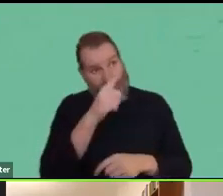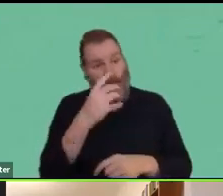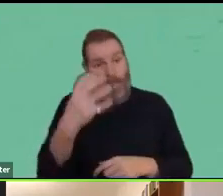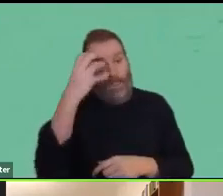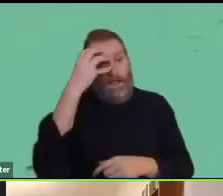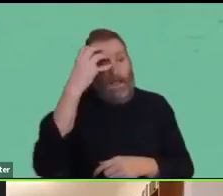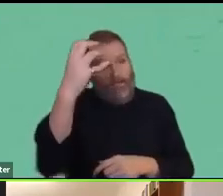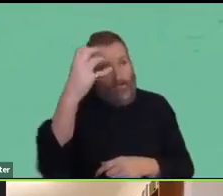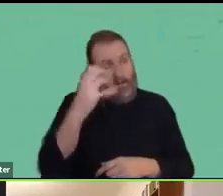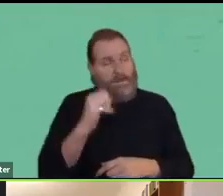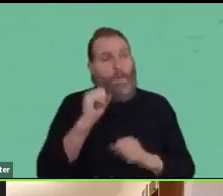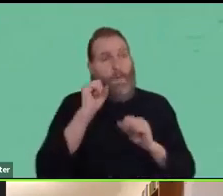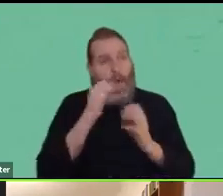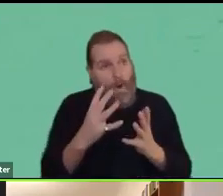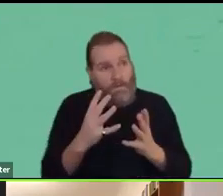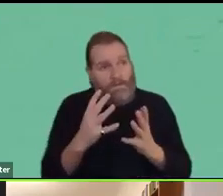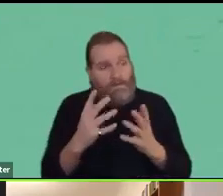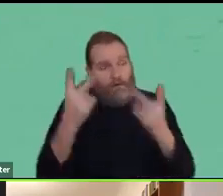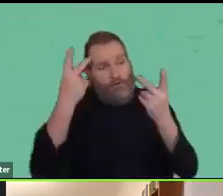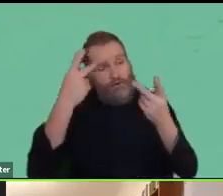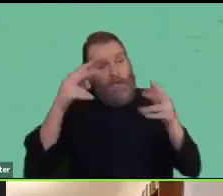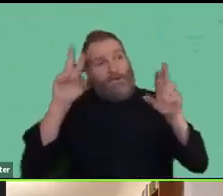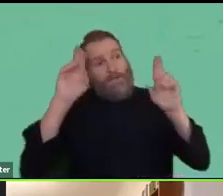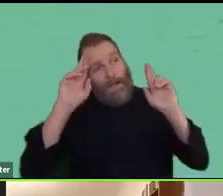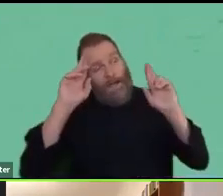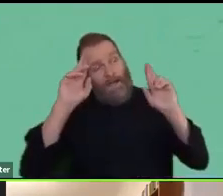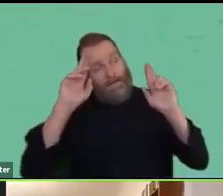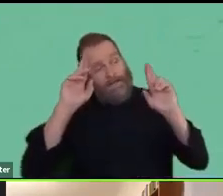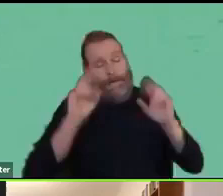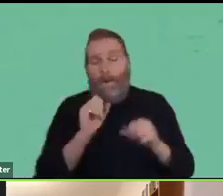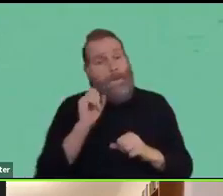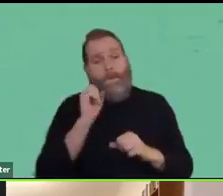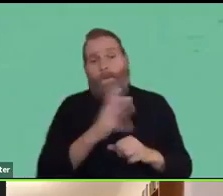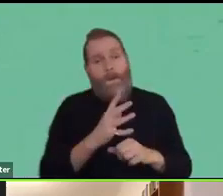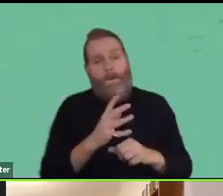to show them potentially millions of public sector workers are not just going to sit back